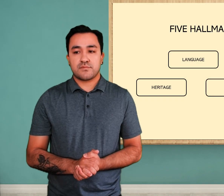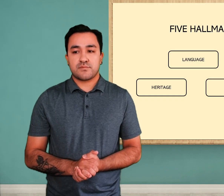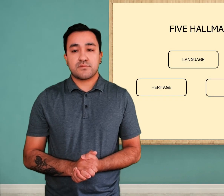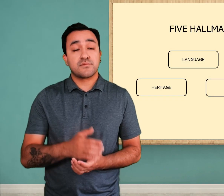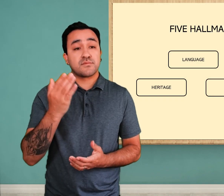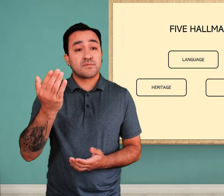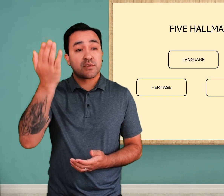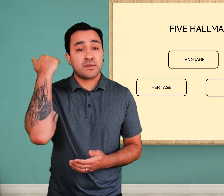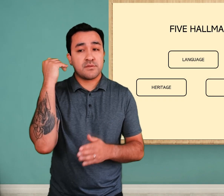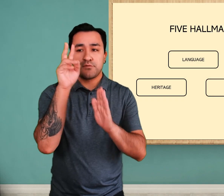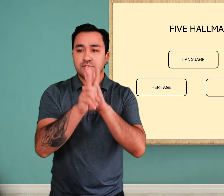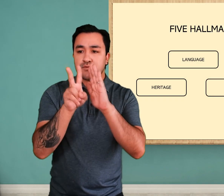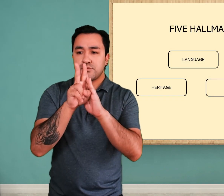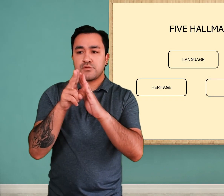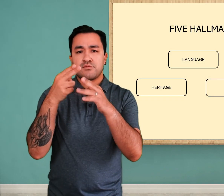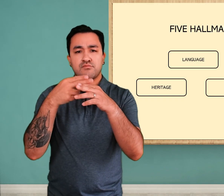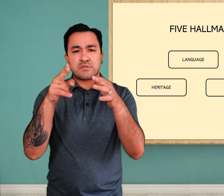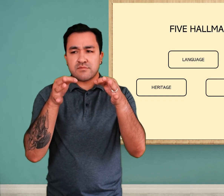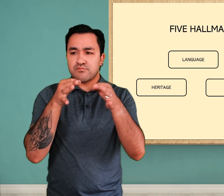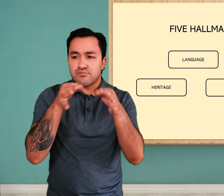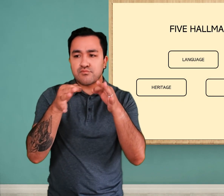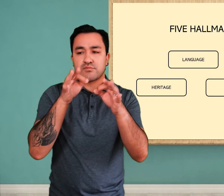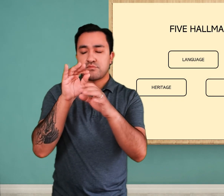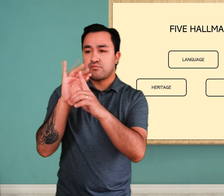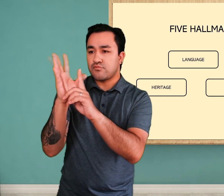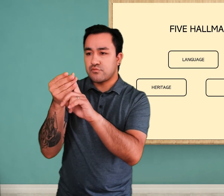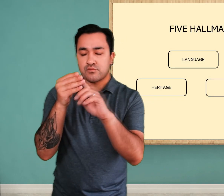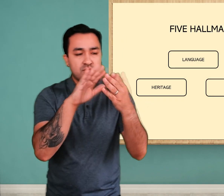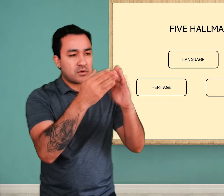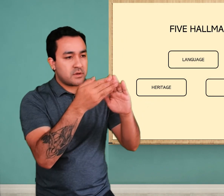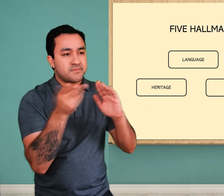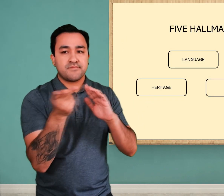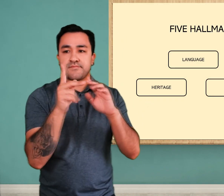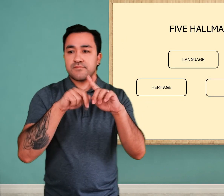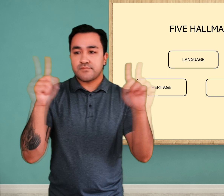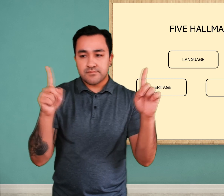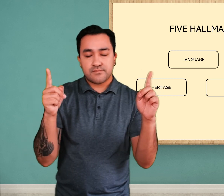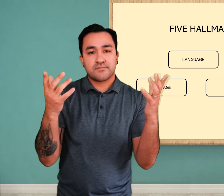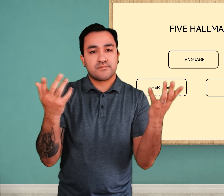The previous videos briefly discussed the difference between culture and community.